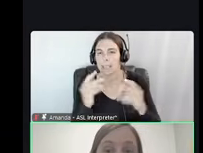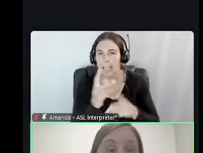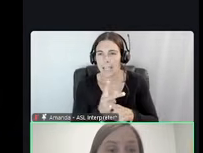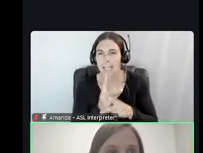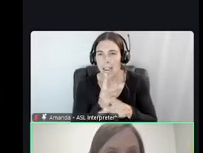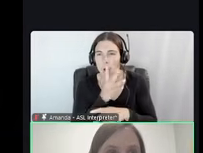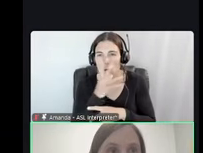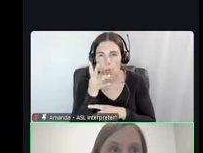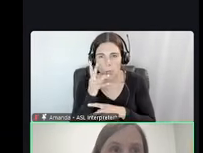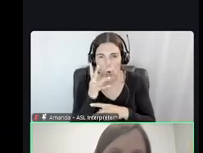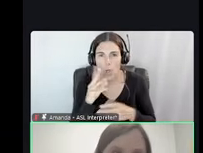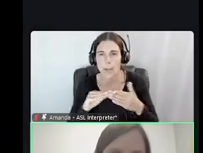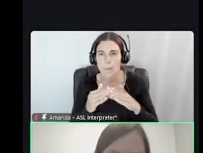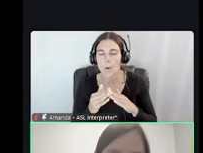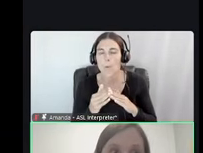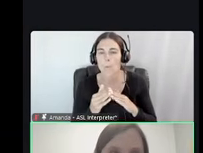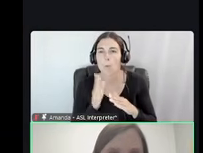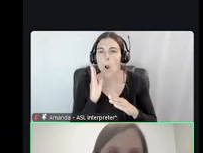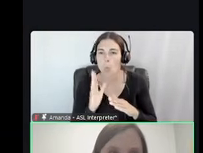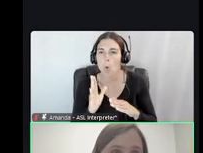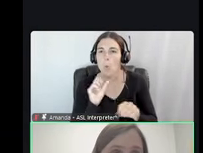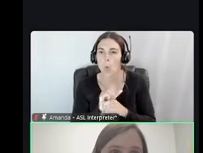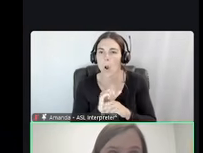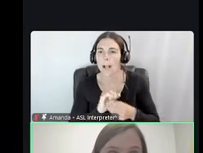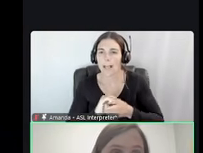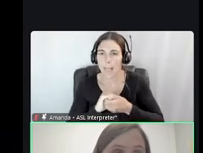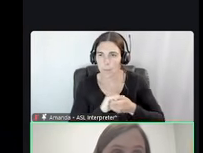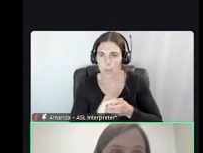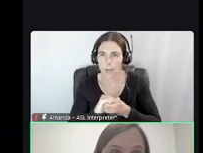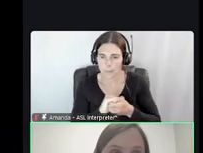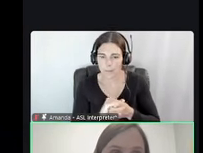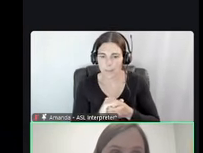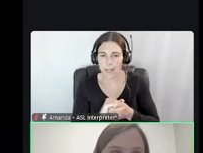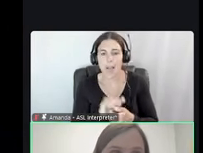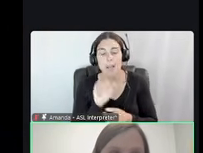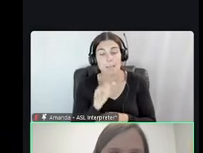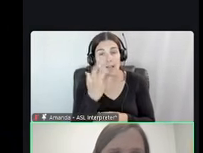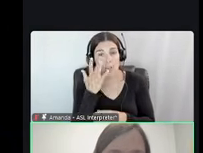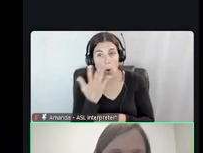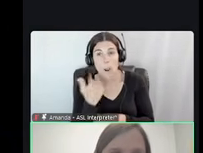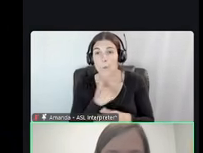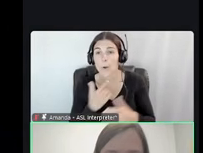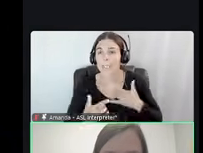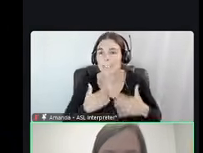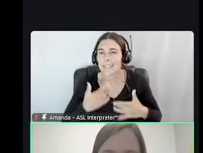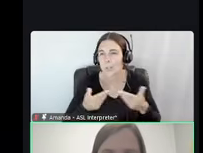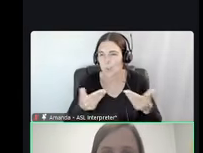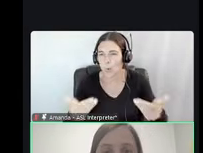it will do so by working collaboratively which is why uh we are excited to introduce the roots hubs